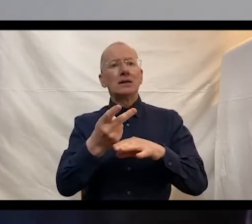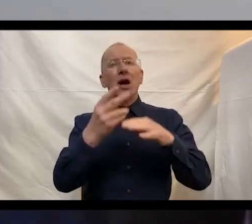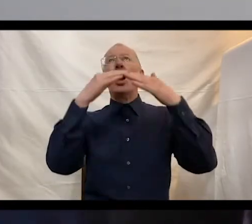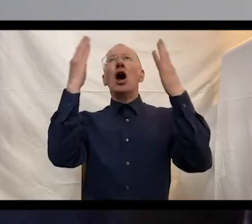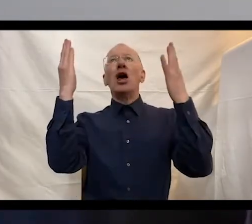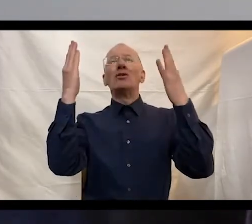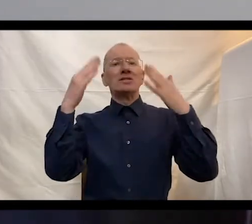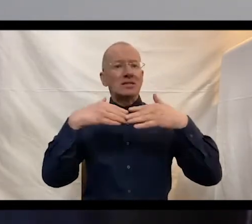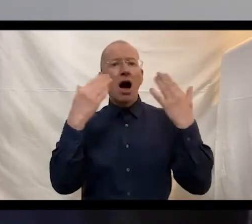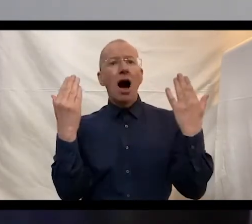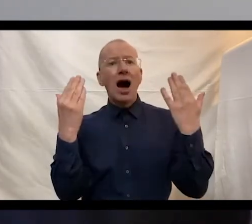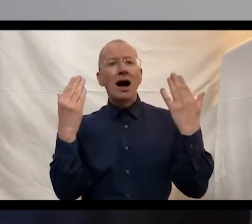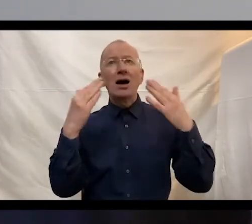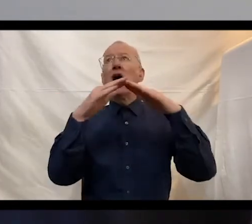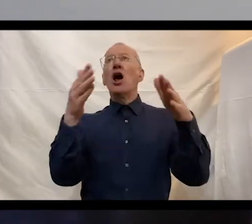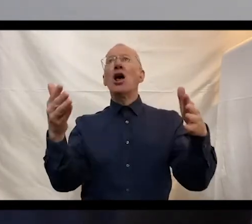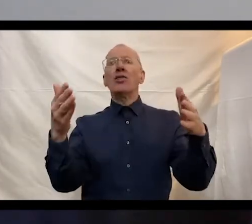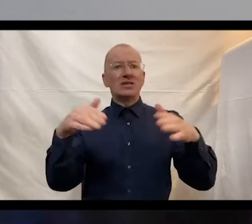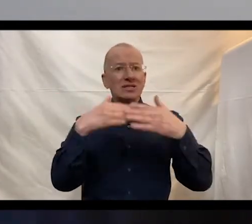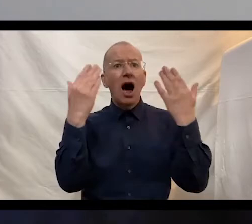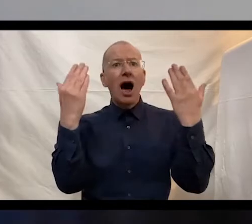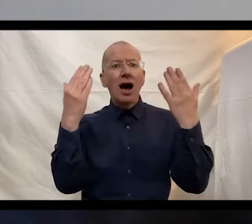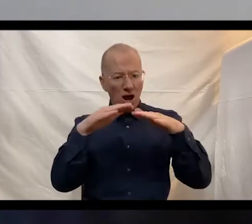Earth, sky, earth, sky Earth